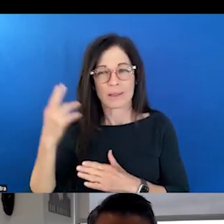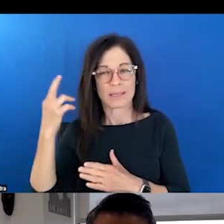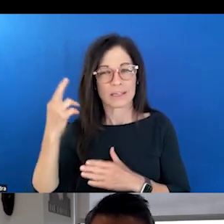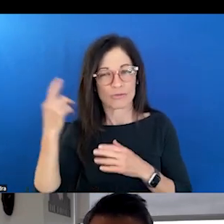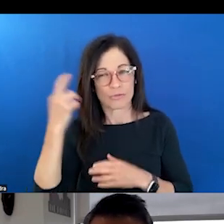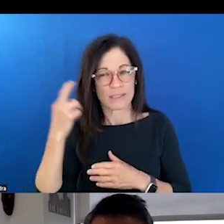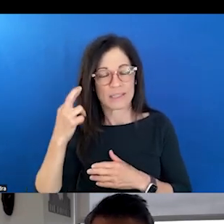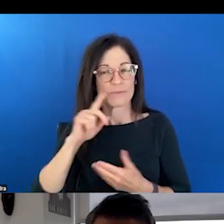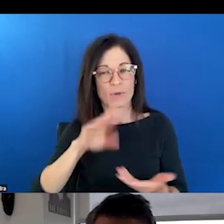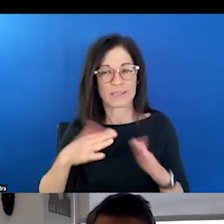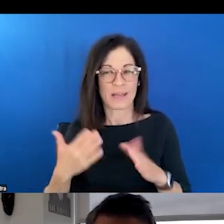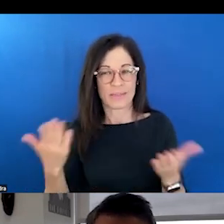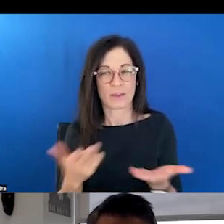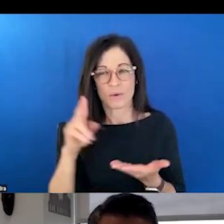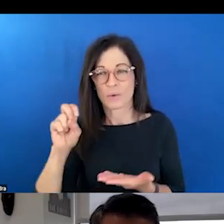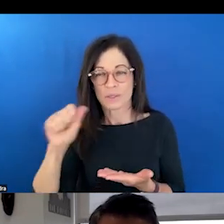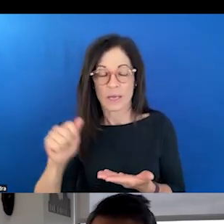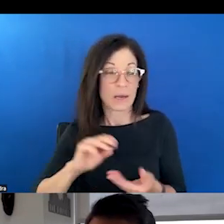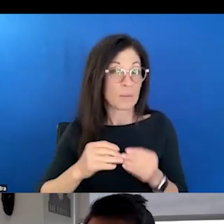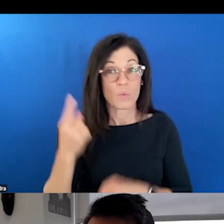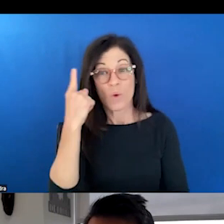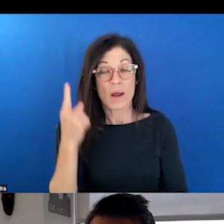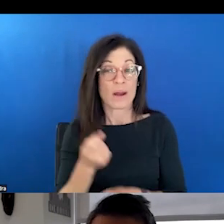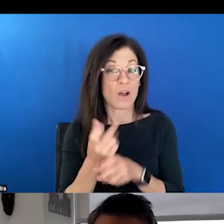STATES AND THE NUMBER ONE CAUSE OF RELATED INJURY.